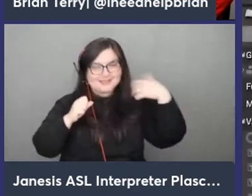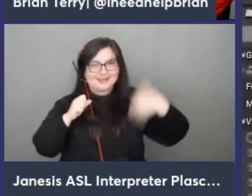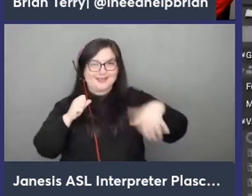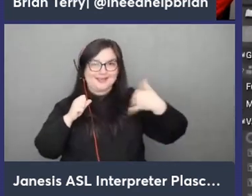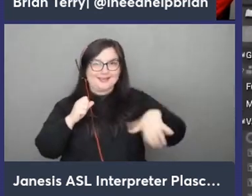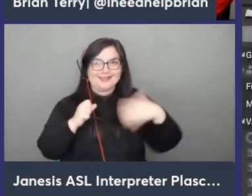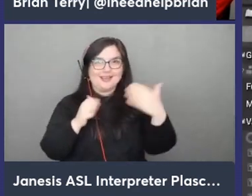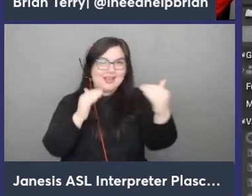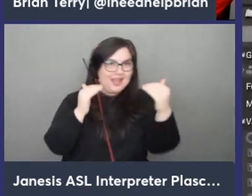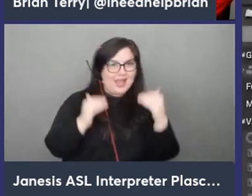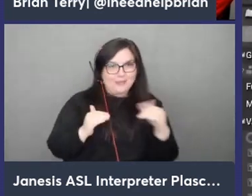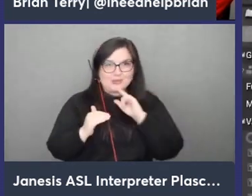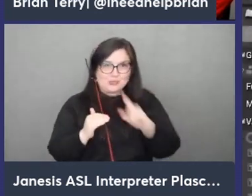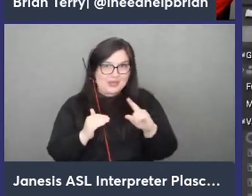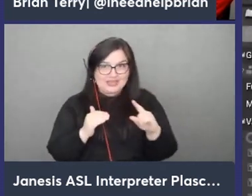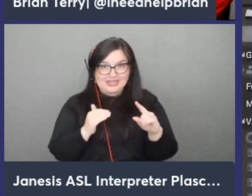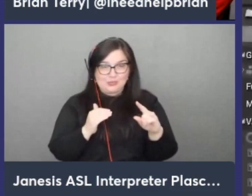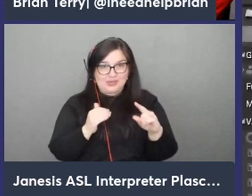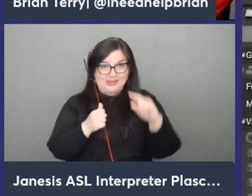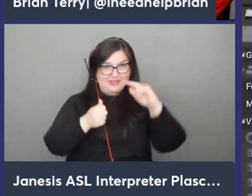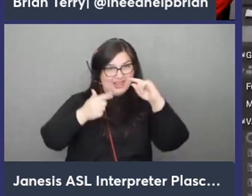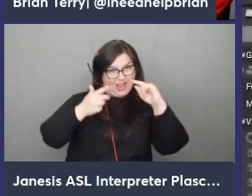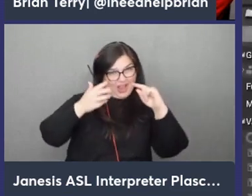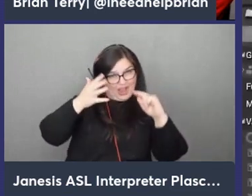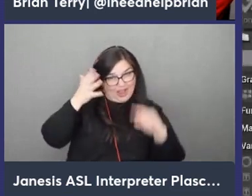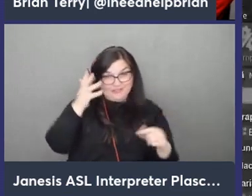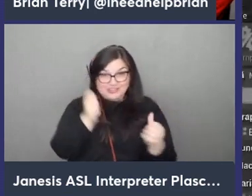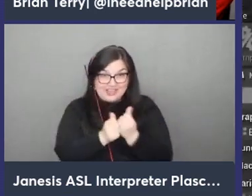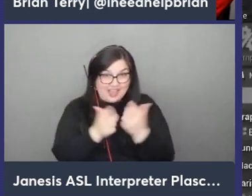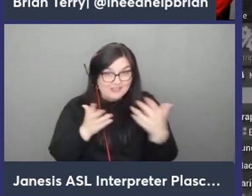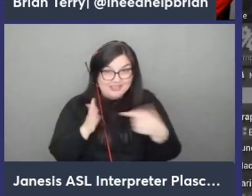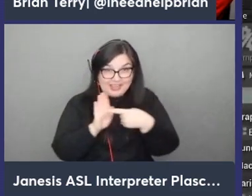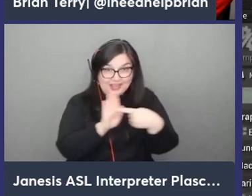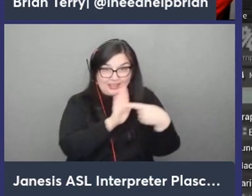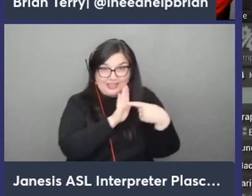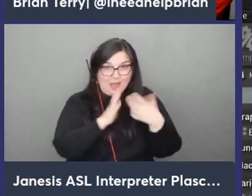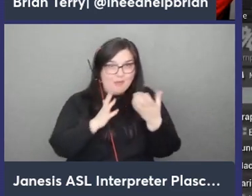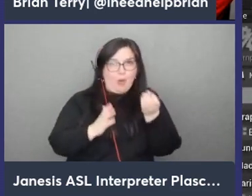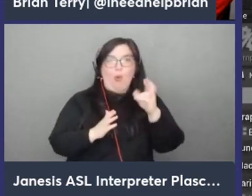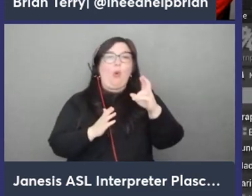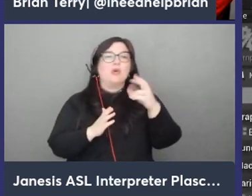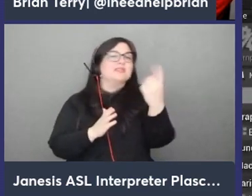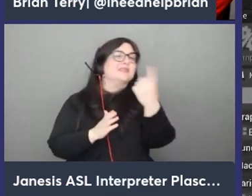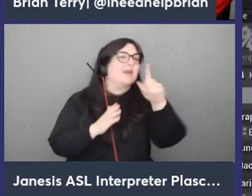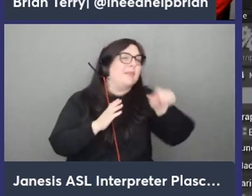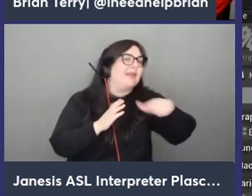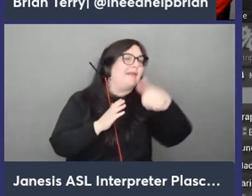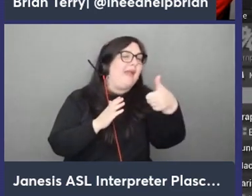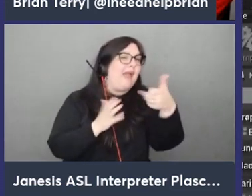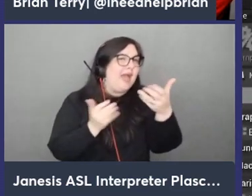Have we pretty much covered everything that we wanted to cover in the demo today? Or is there something else that you- Oh there's ...